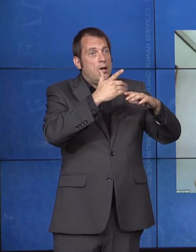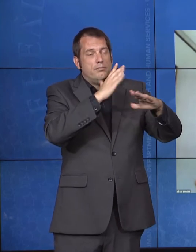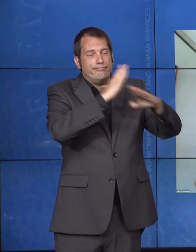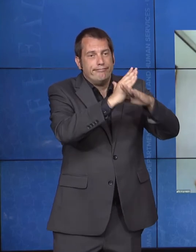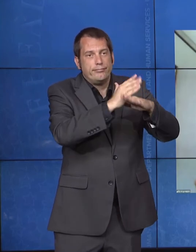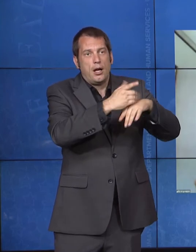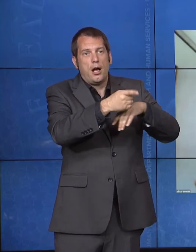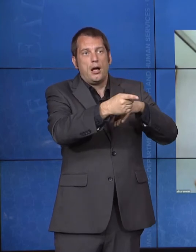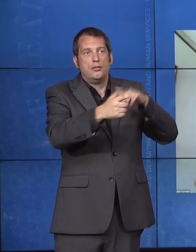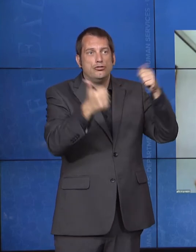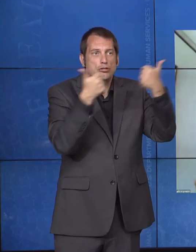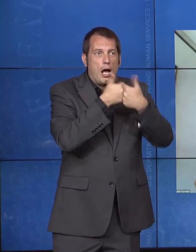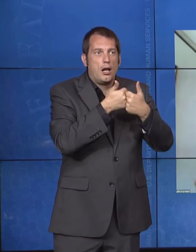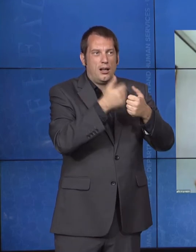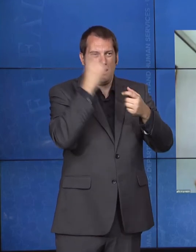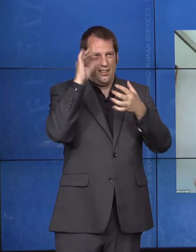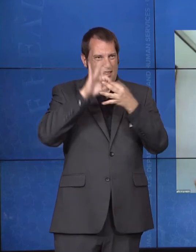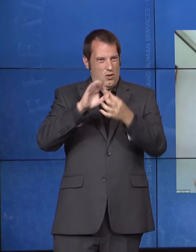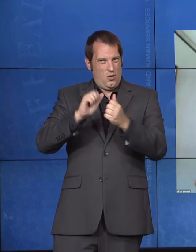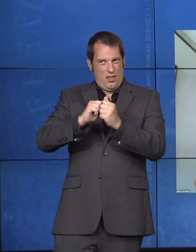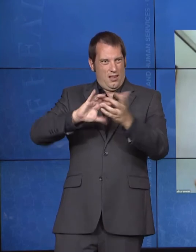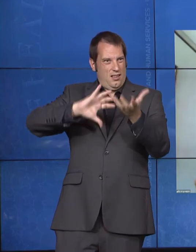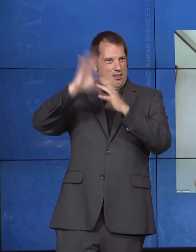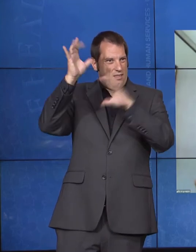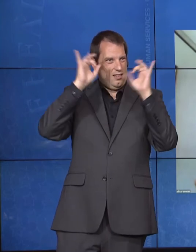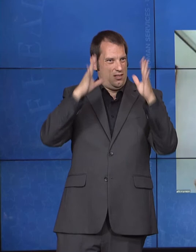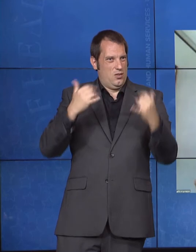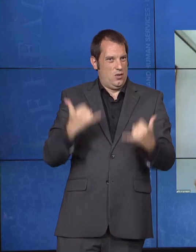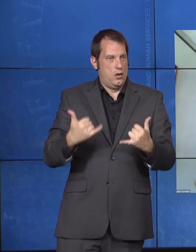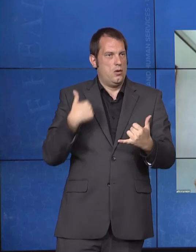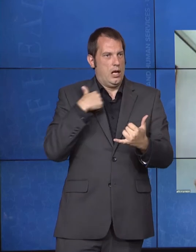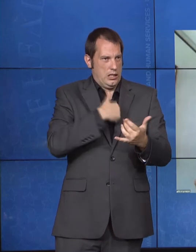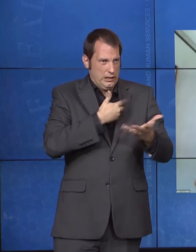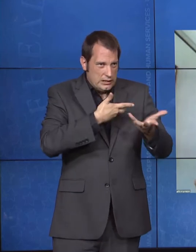and say, what do we do with people who are challenged? What we did was how do we more